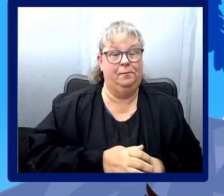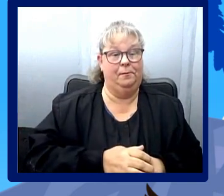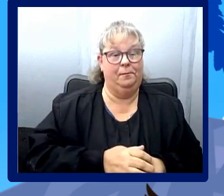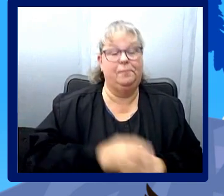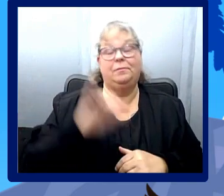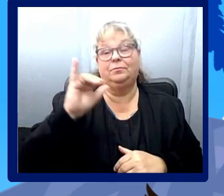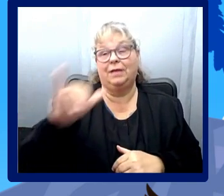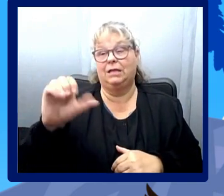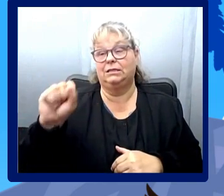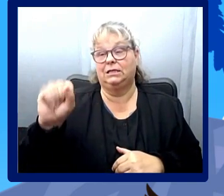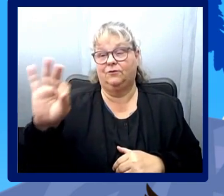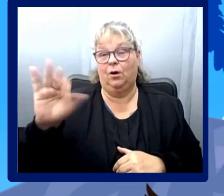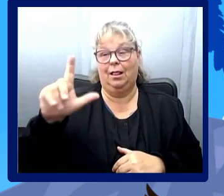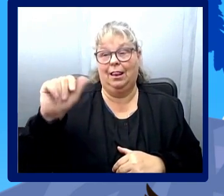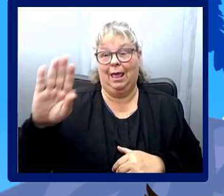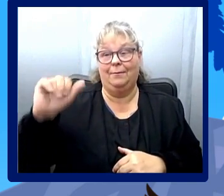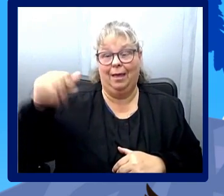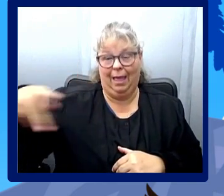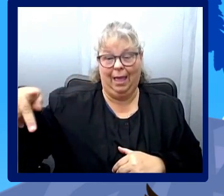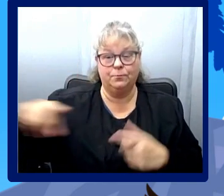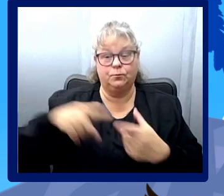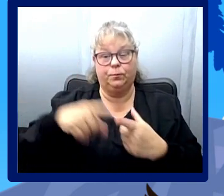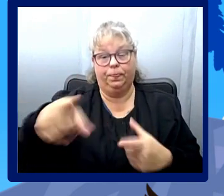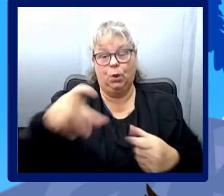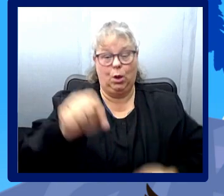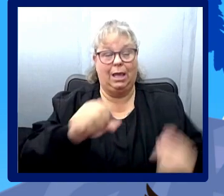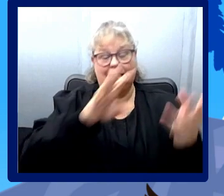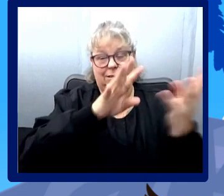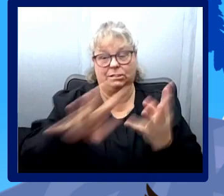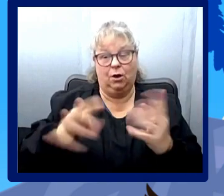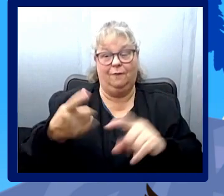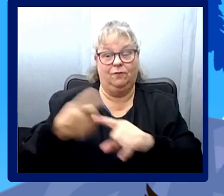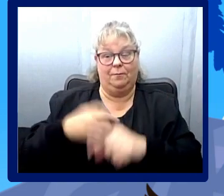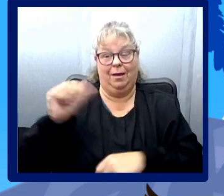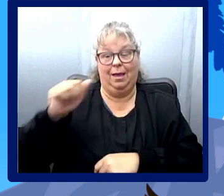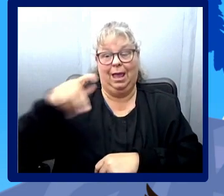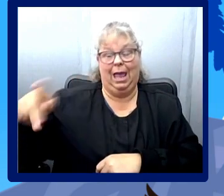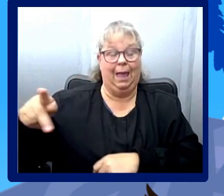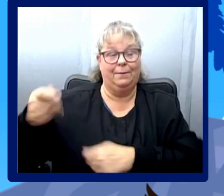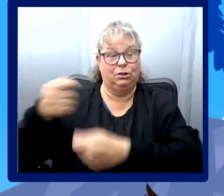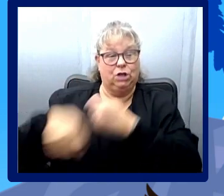where you can install right from the app exchange with the click of a button, and of course,